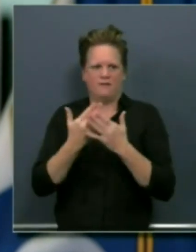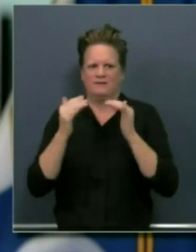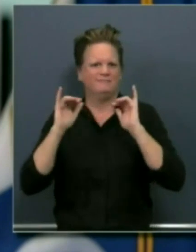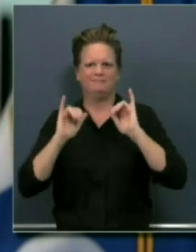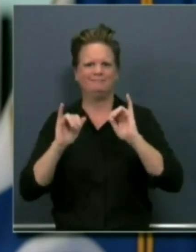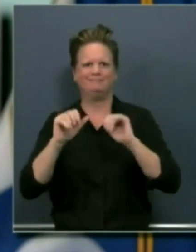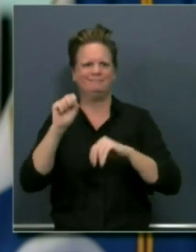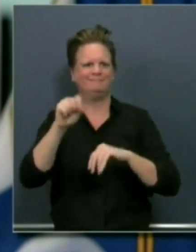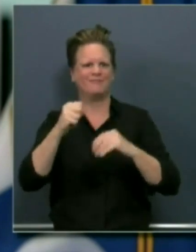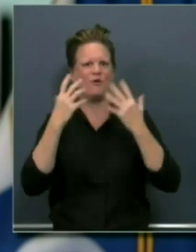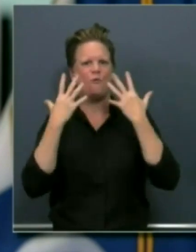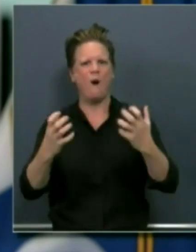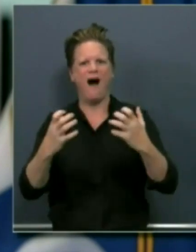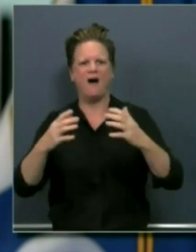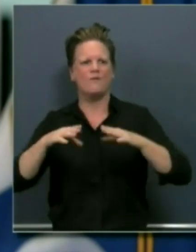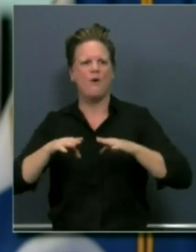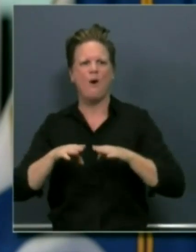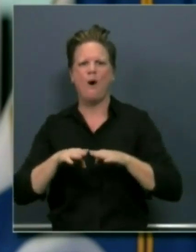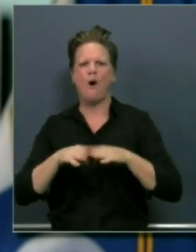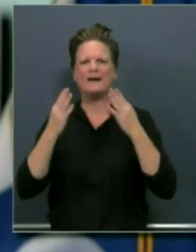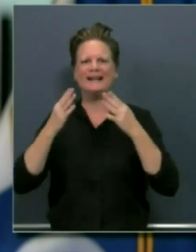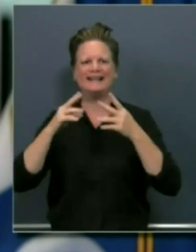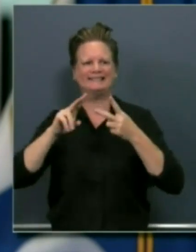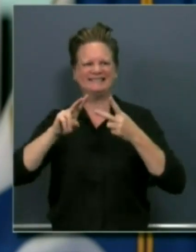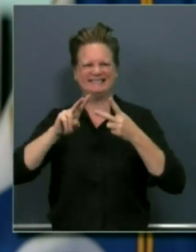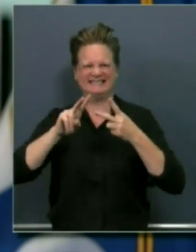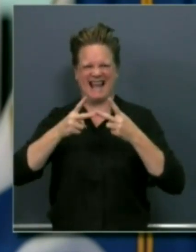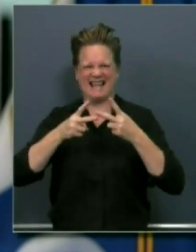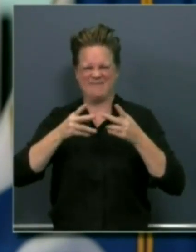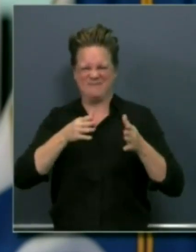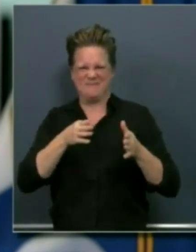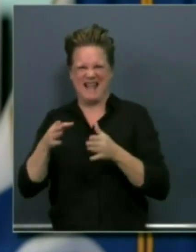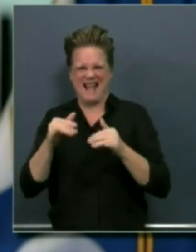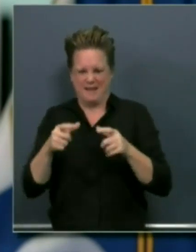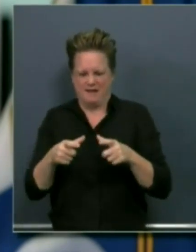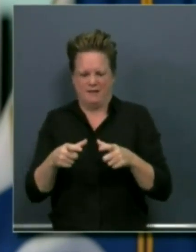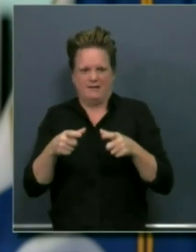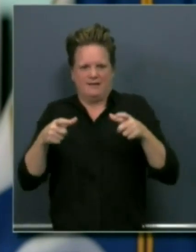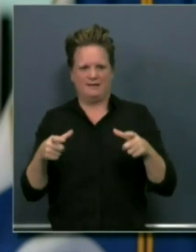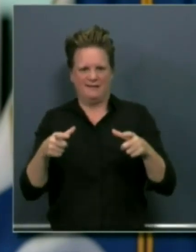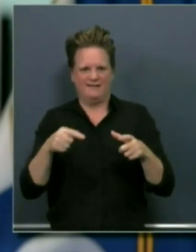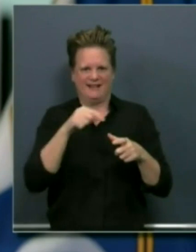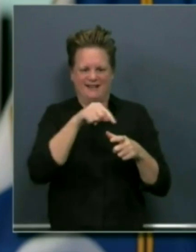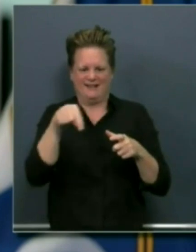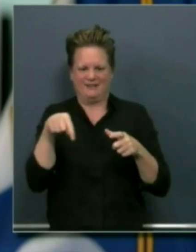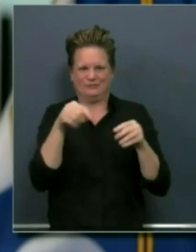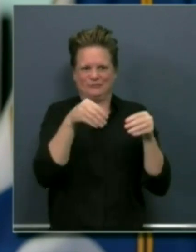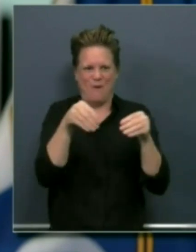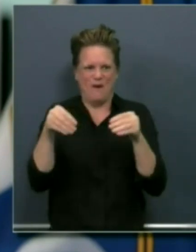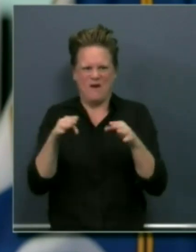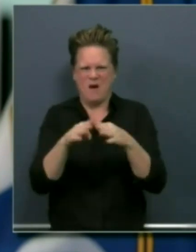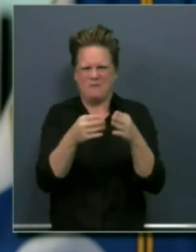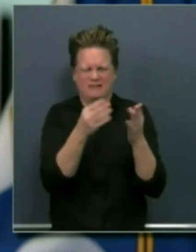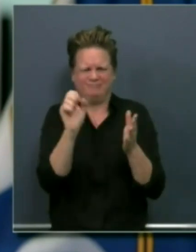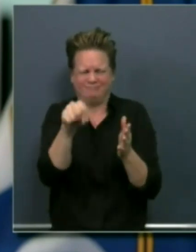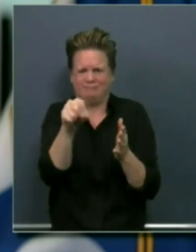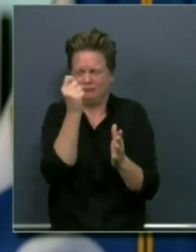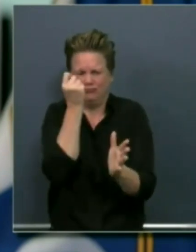FOUNDATIONAL IN TERMS OF GETTING WHERE WE ALL WANT TO GO AND THAT'S INTO THIS SECOND PHASE AND BEGINNING TO